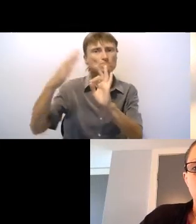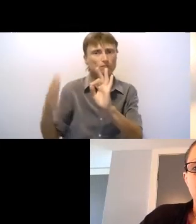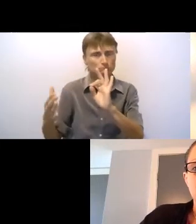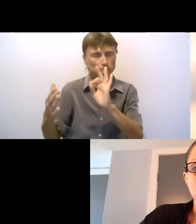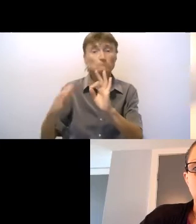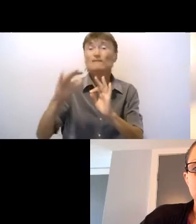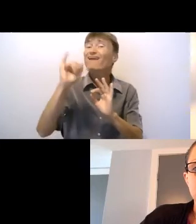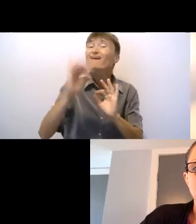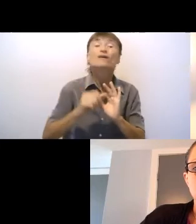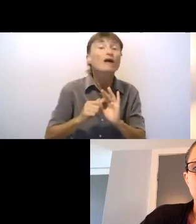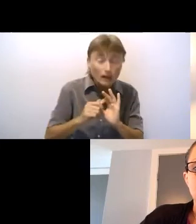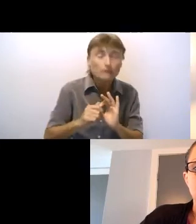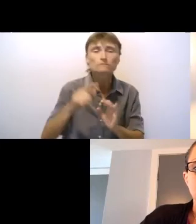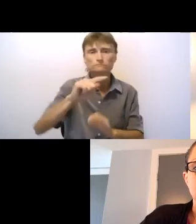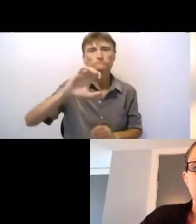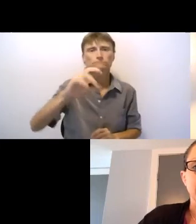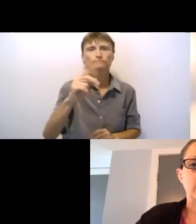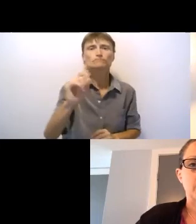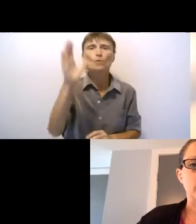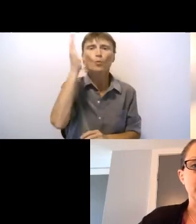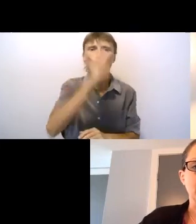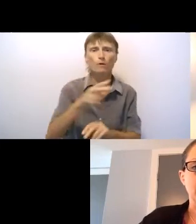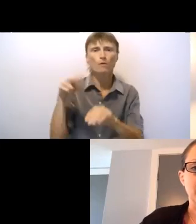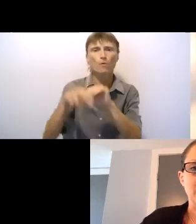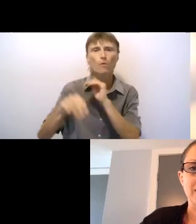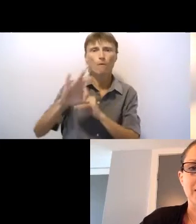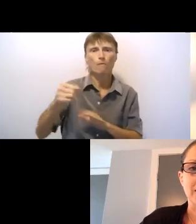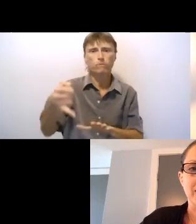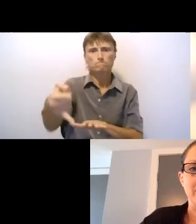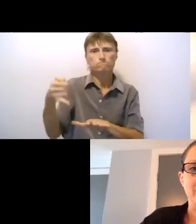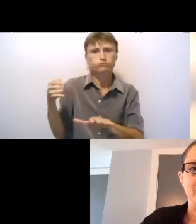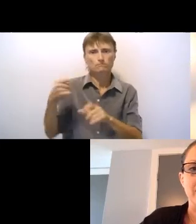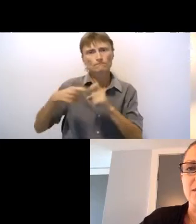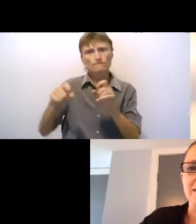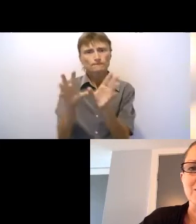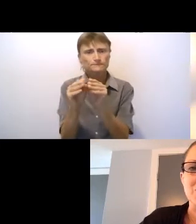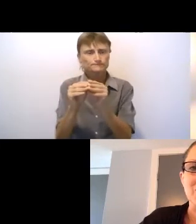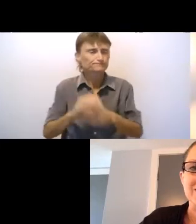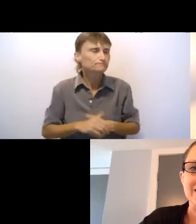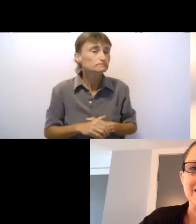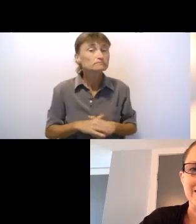the active bystander and I look forward to hearing everything that's going on today.